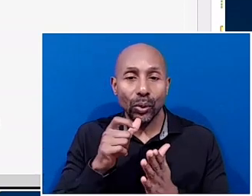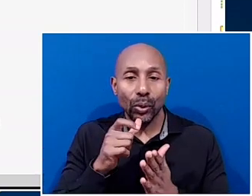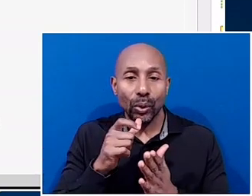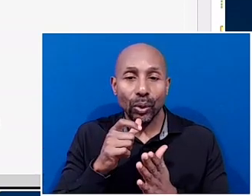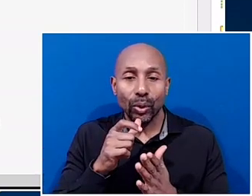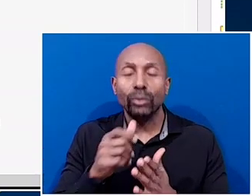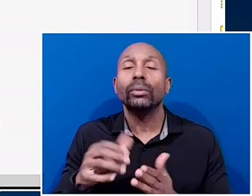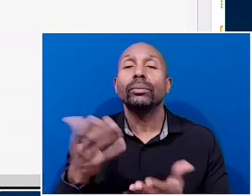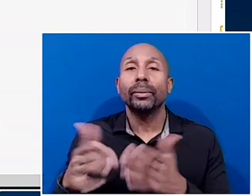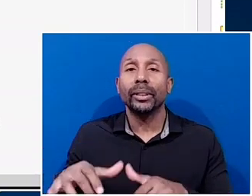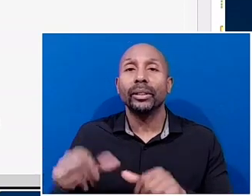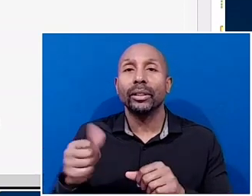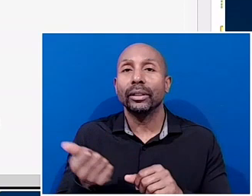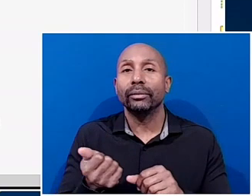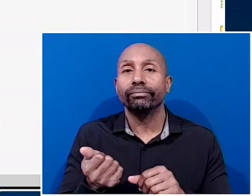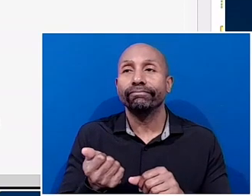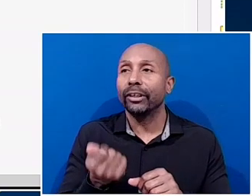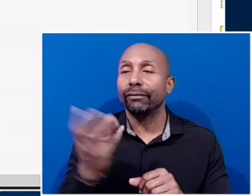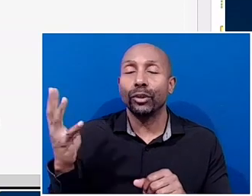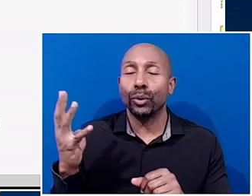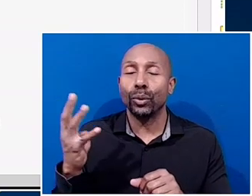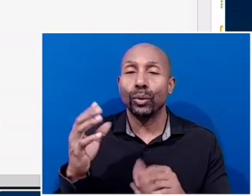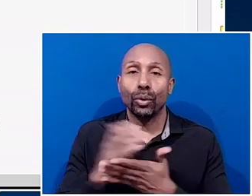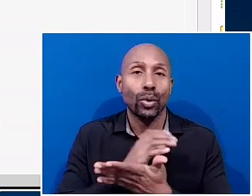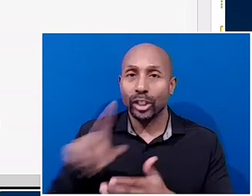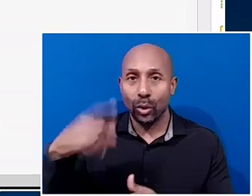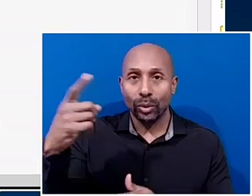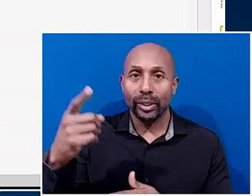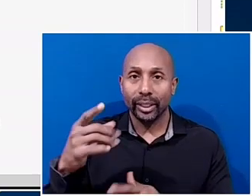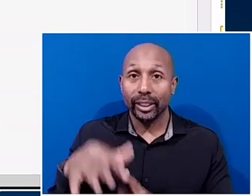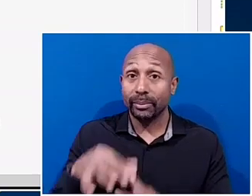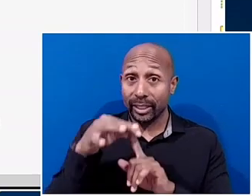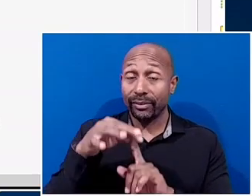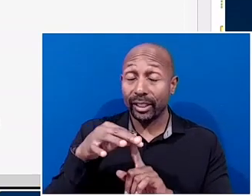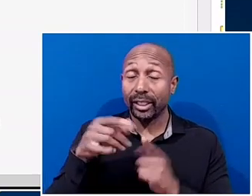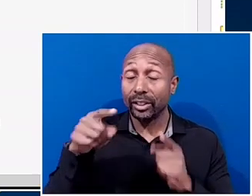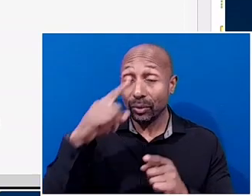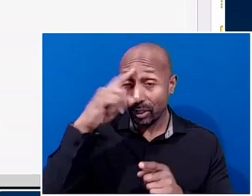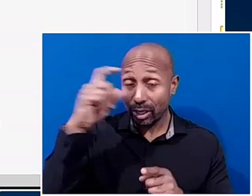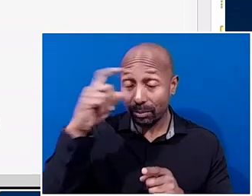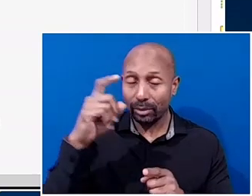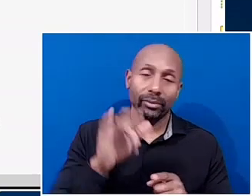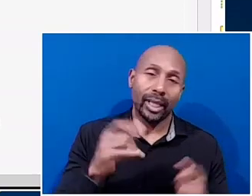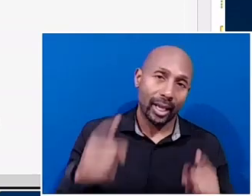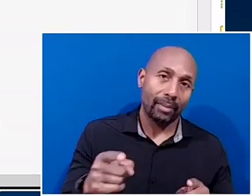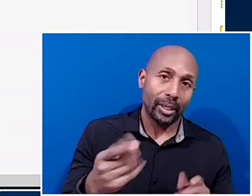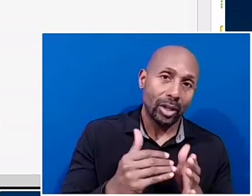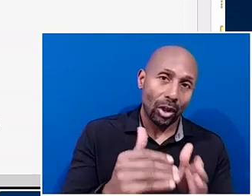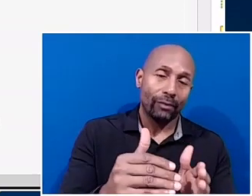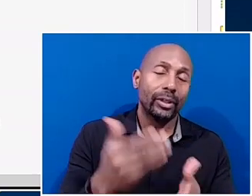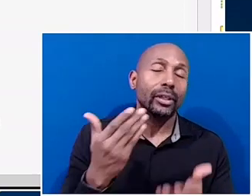terms, where it's actually quite frequent that a student might take only one course